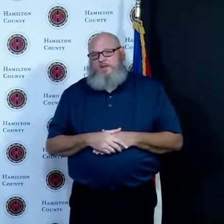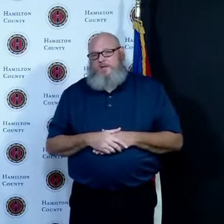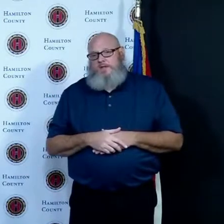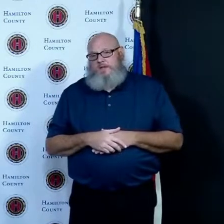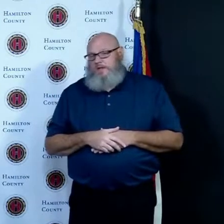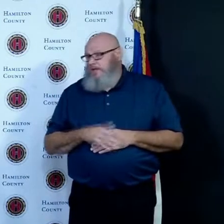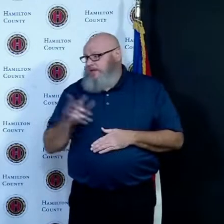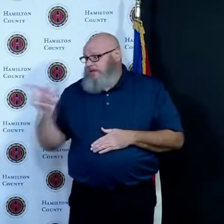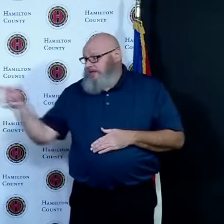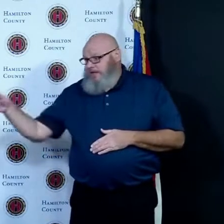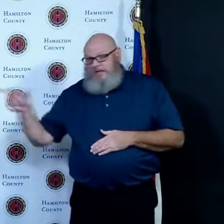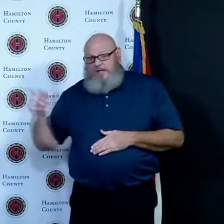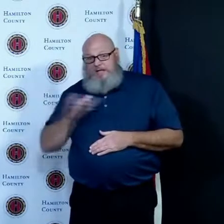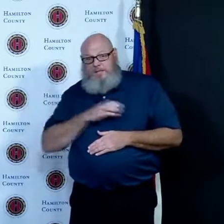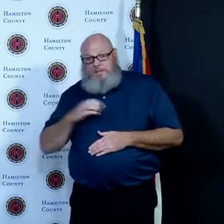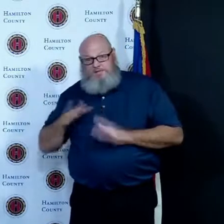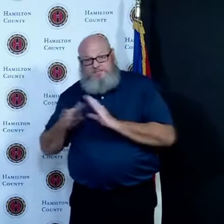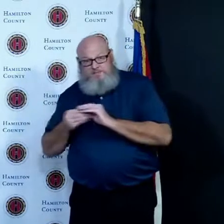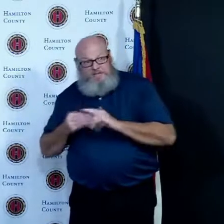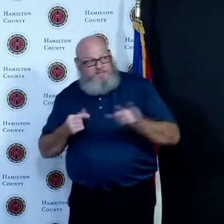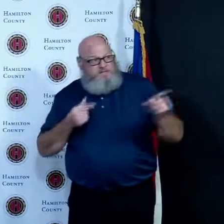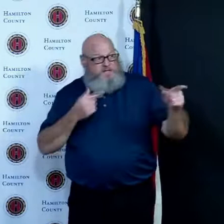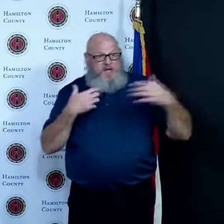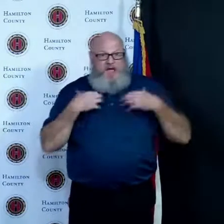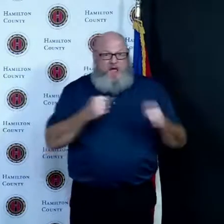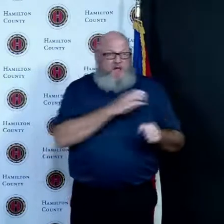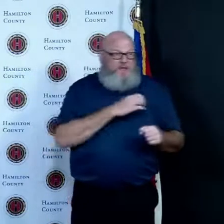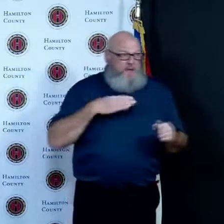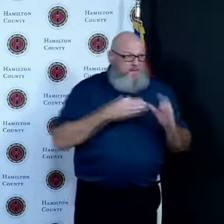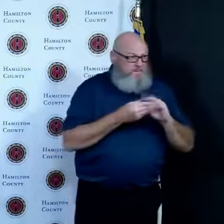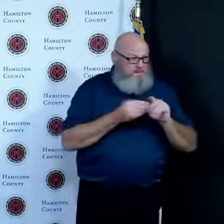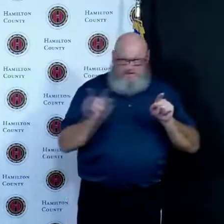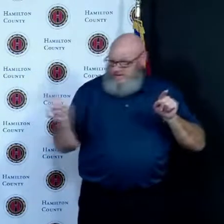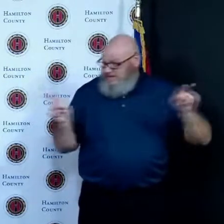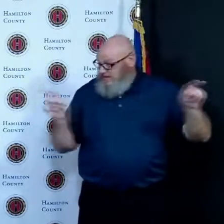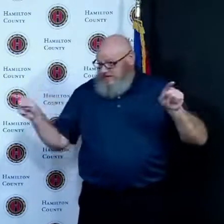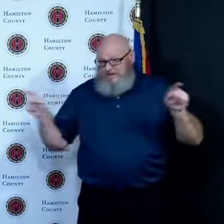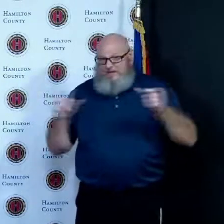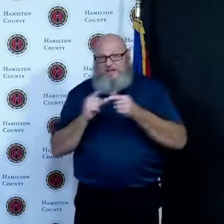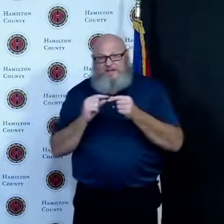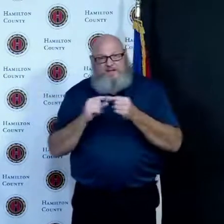the amount of vaccine growing as we have more providers come on board for the vaccine